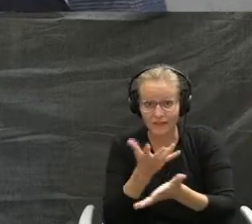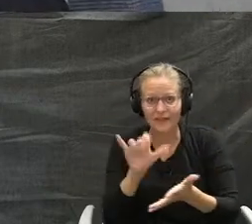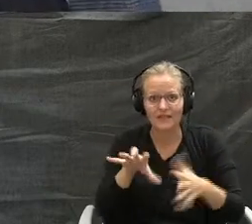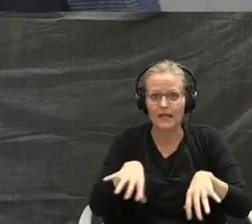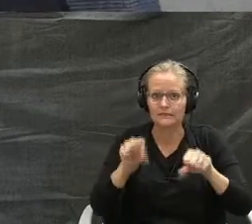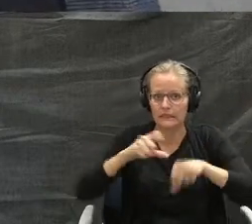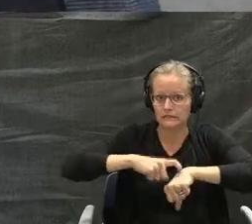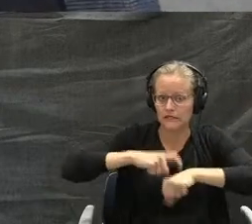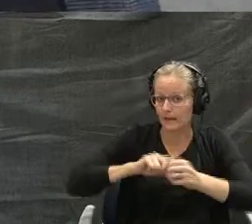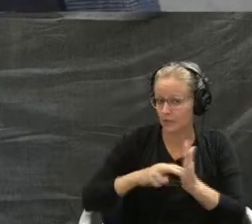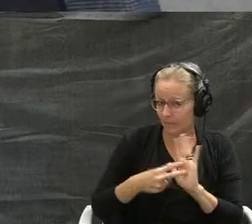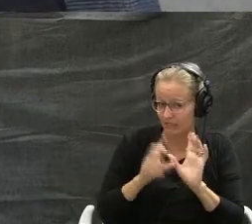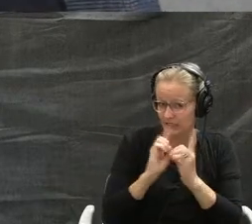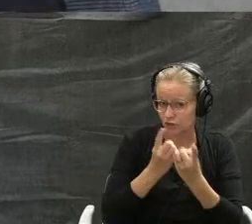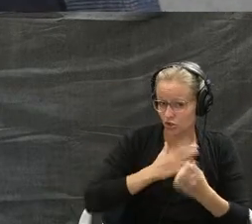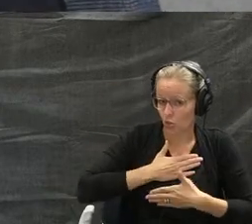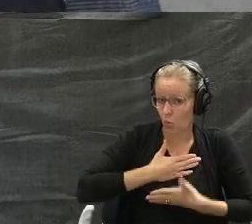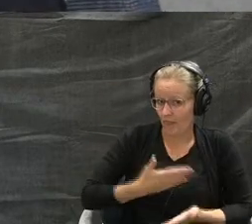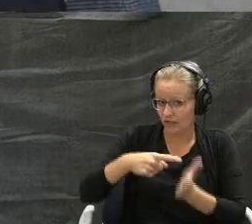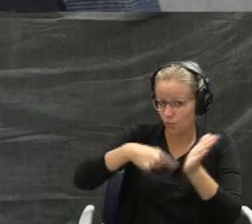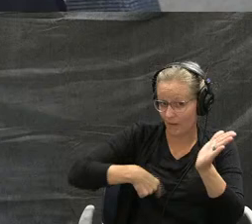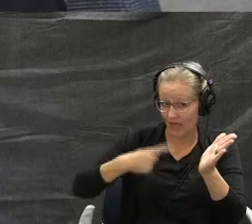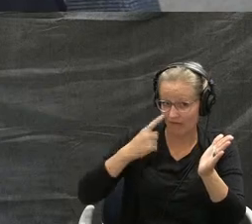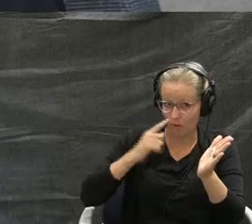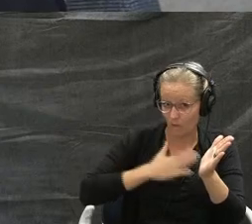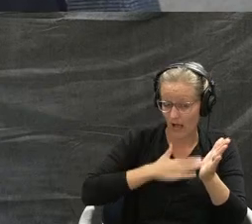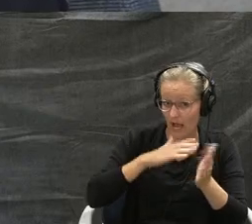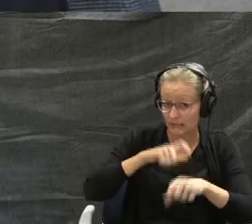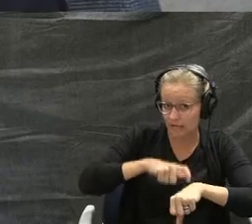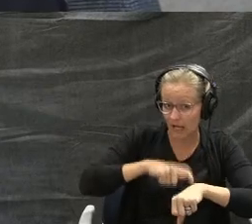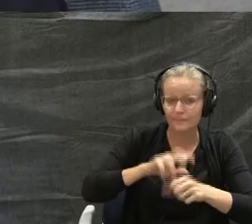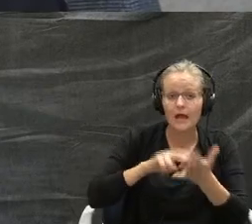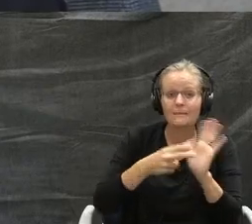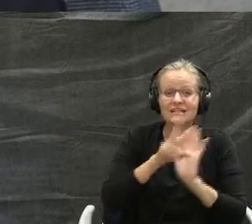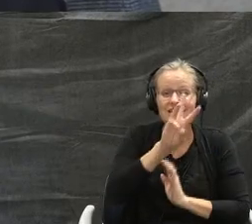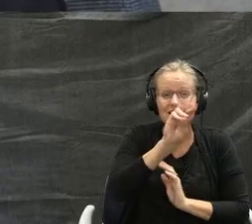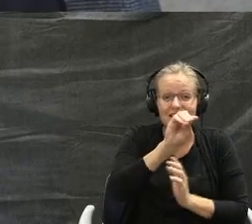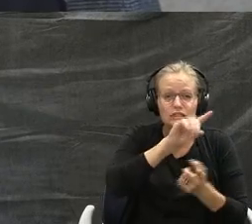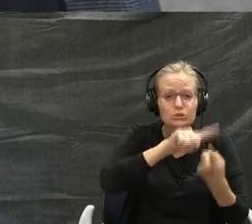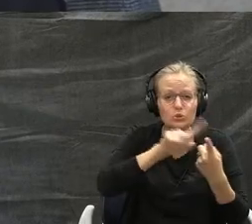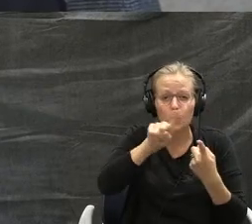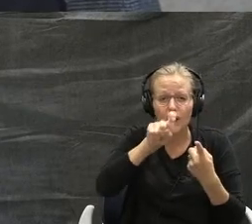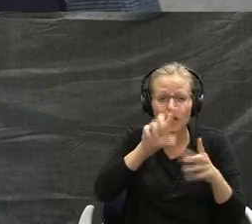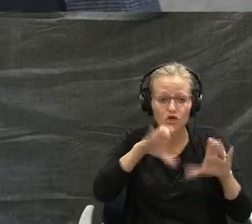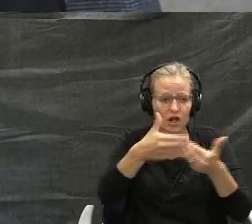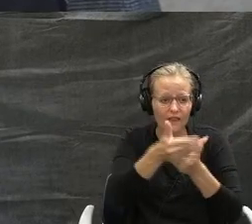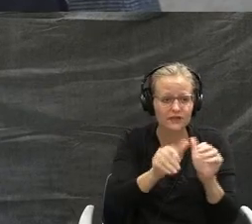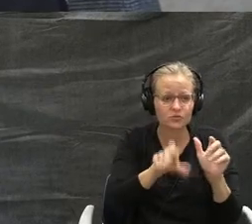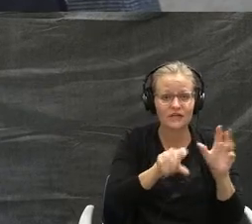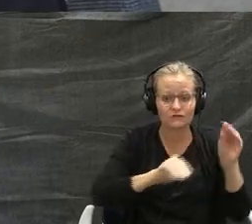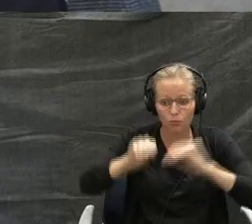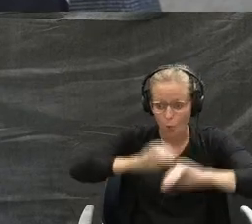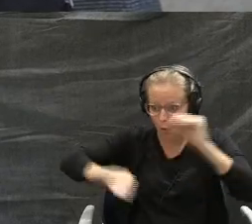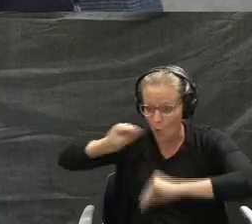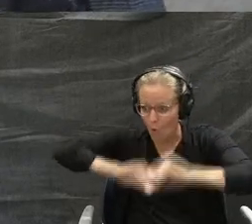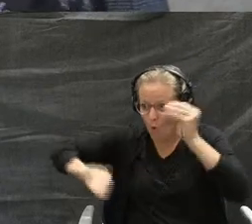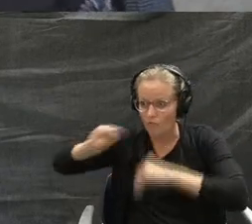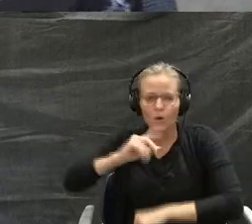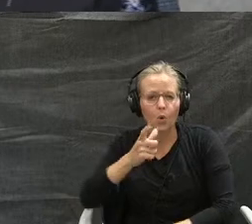for this. 60 to 100 classrooms would have to move. Who's going to move to 60 to 100 classrooms from building to building. Will